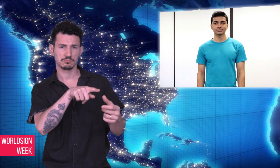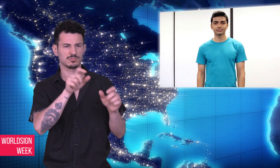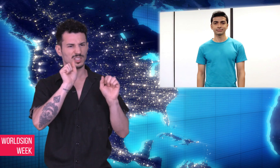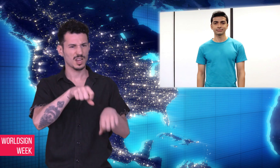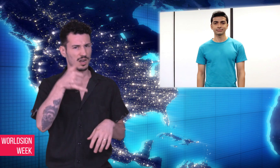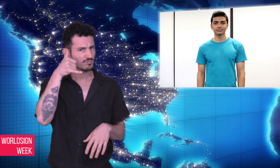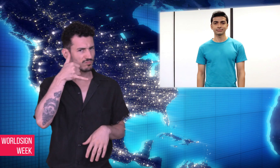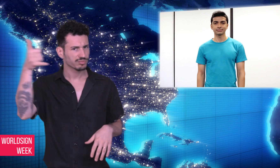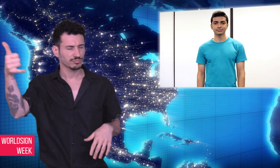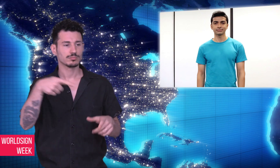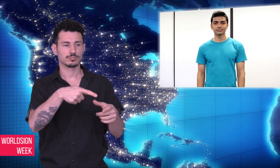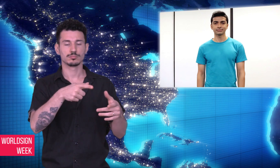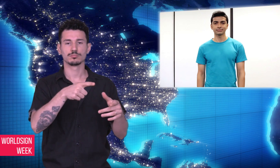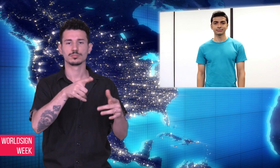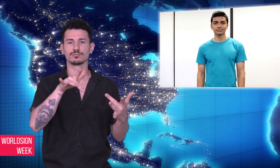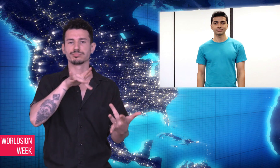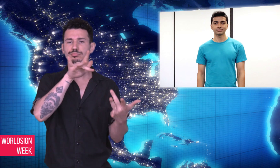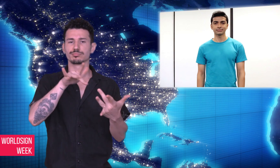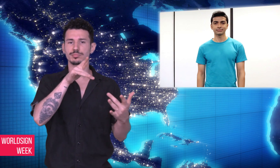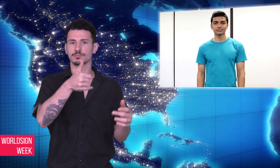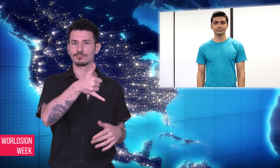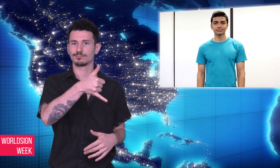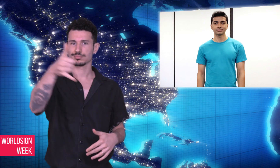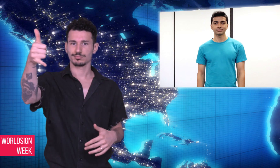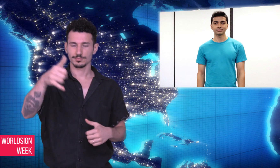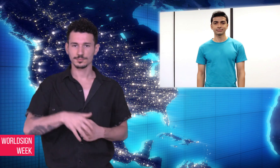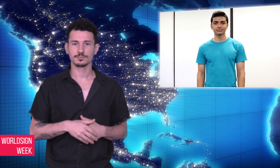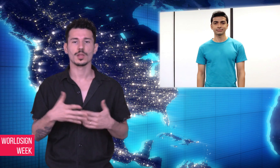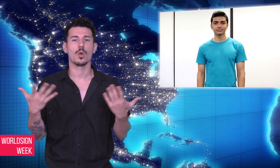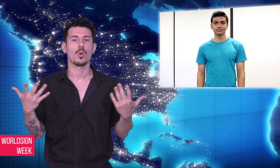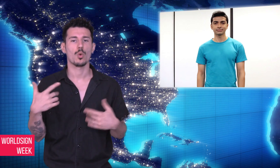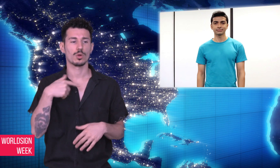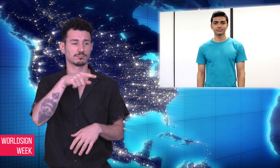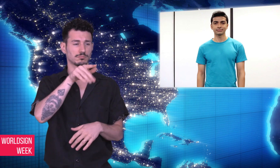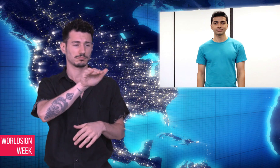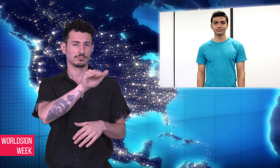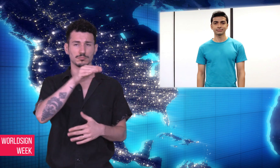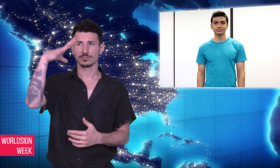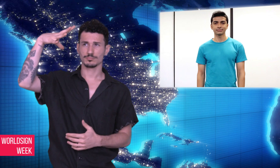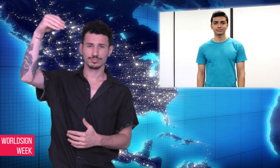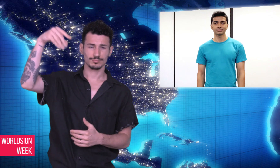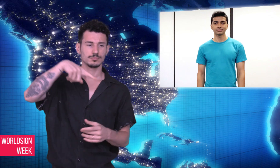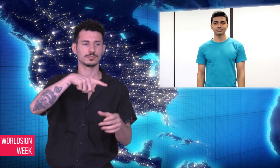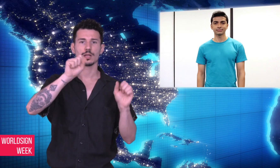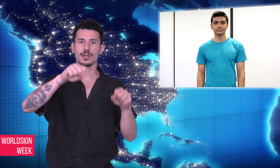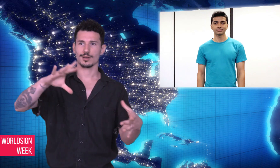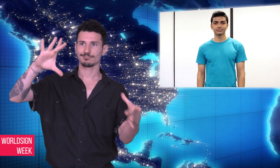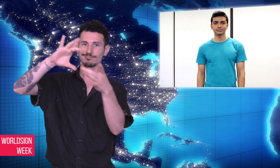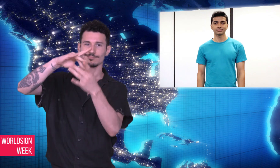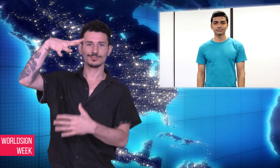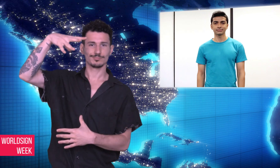voice commands. Users can, for example, speak to it to make a phone